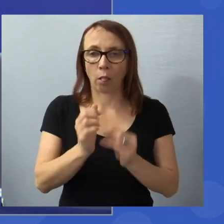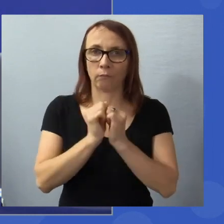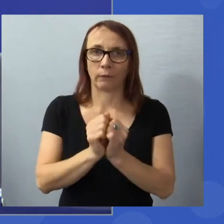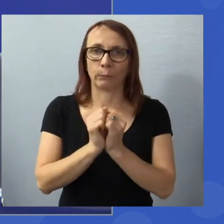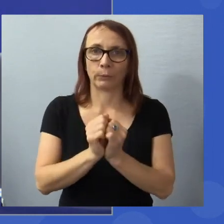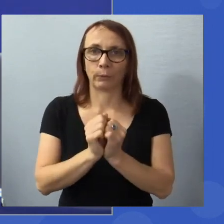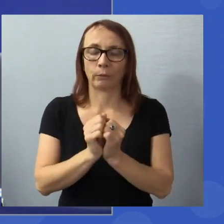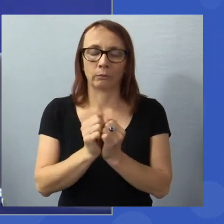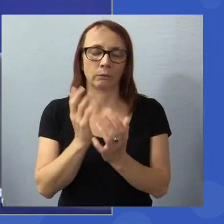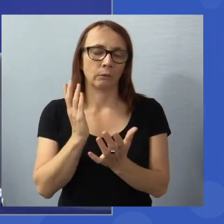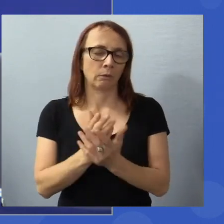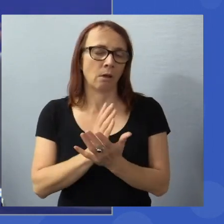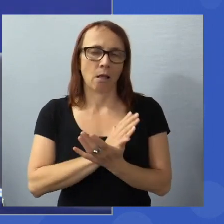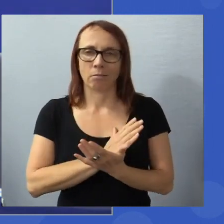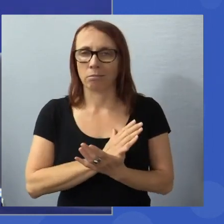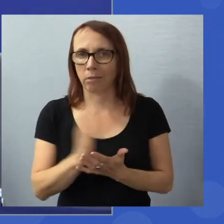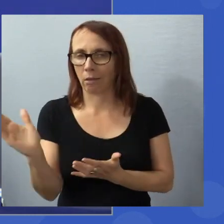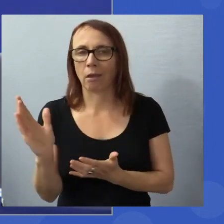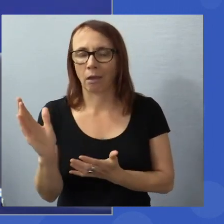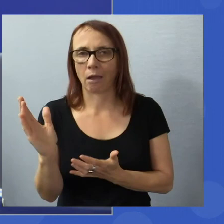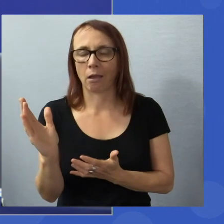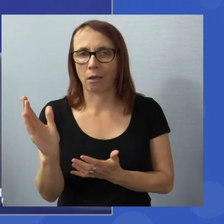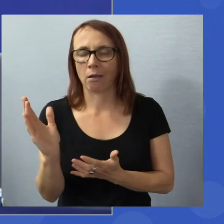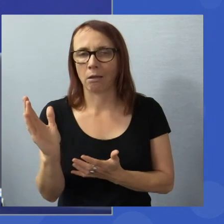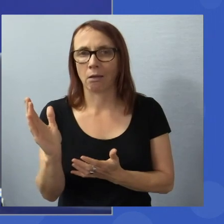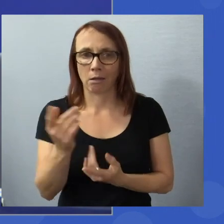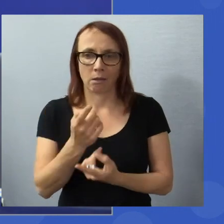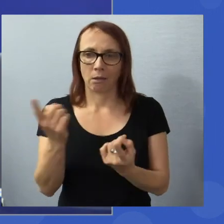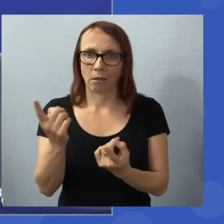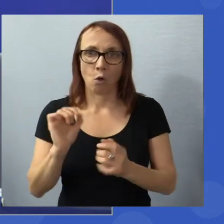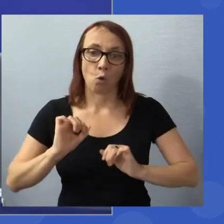clear more so now than I think at the beginning that your work is important